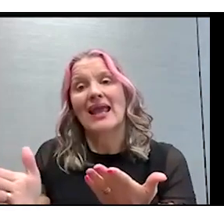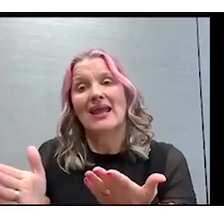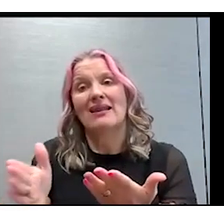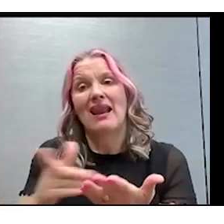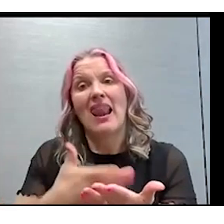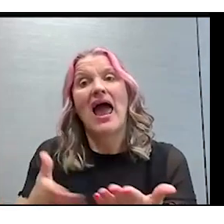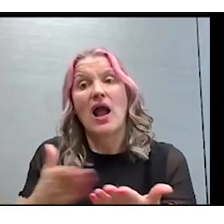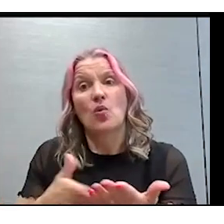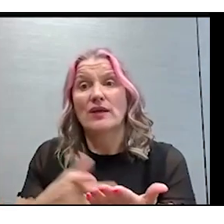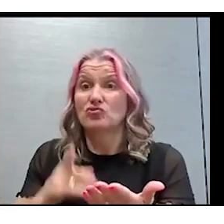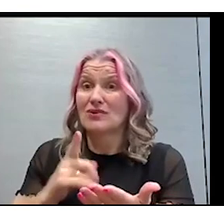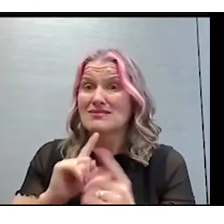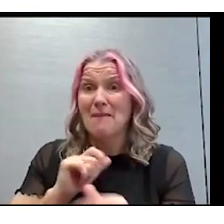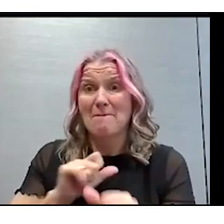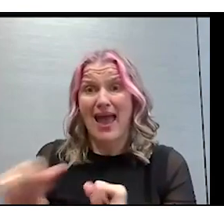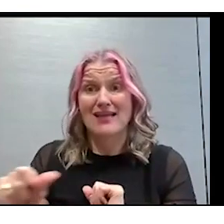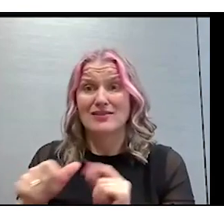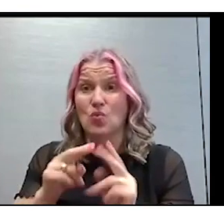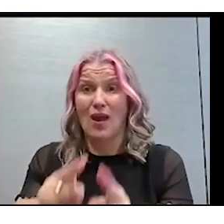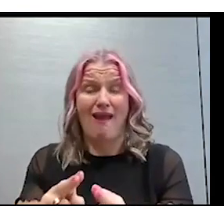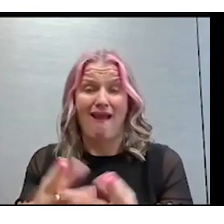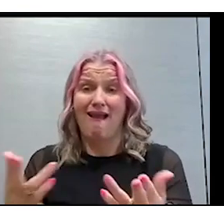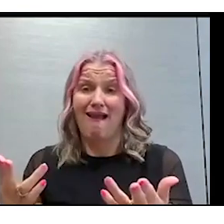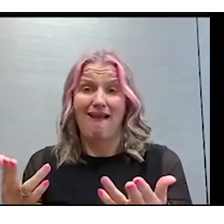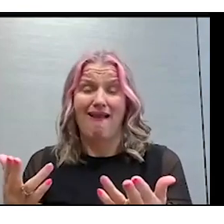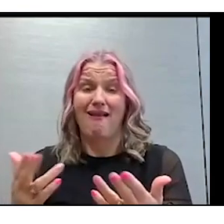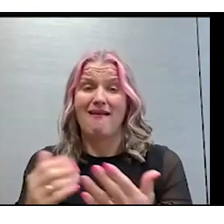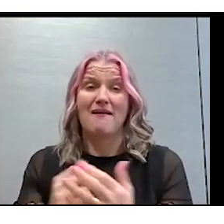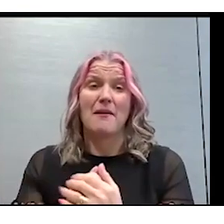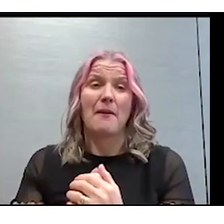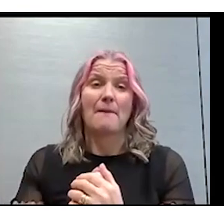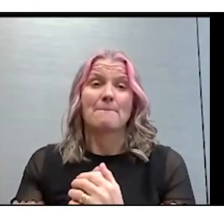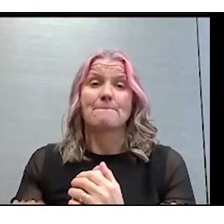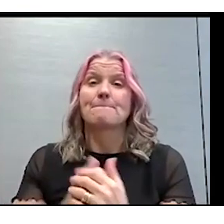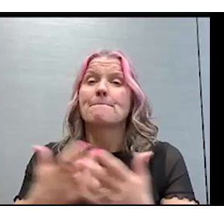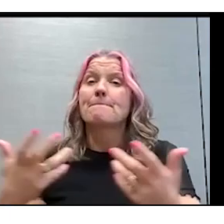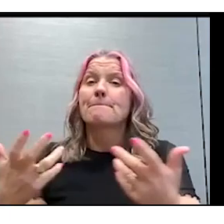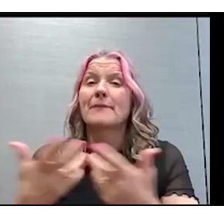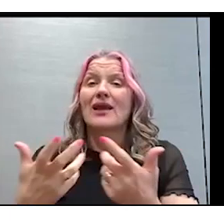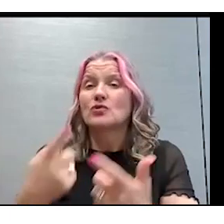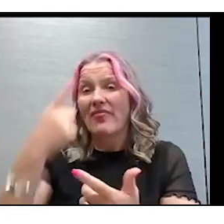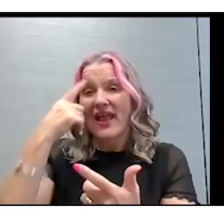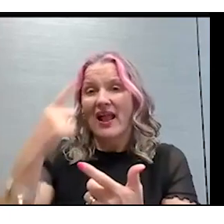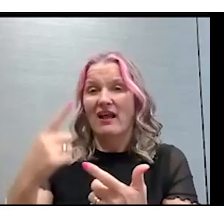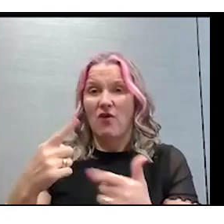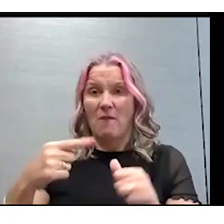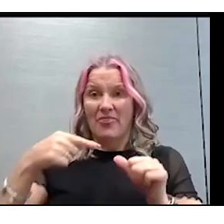it's the best instruction you can be given. Think of how to get from point A to B